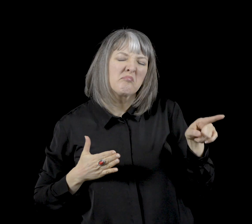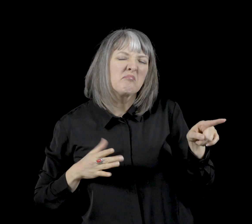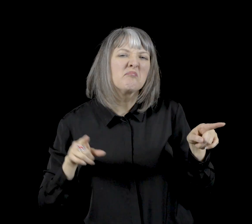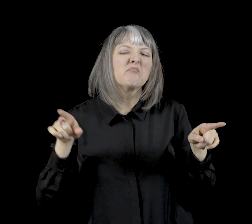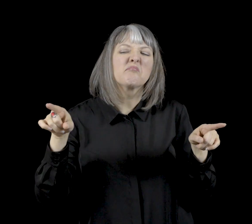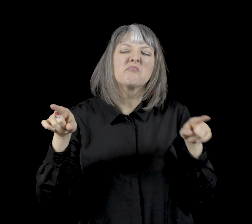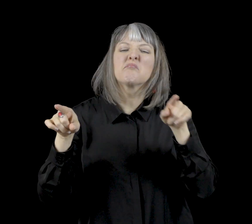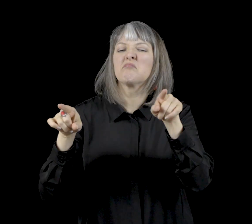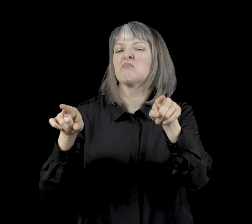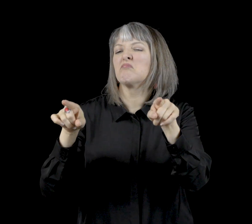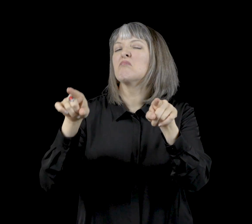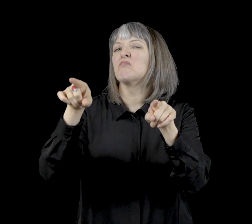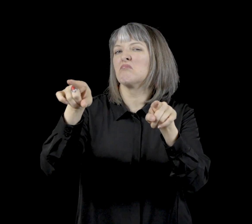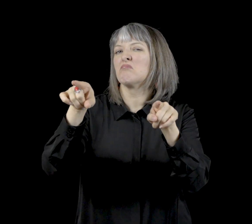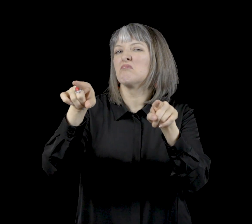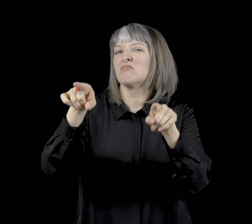[Pointing out some of them.]